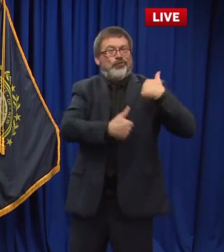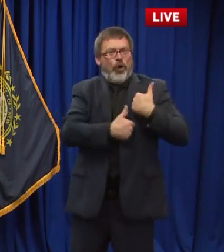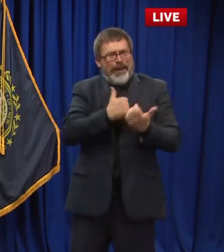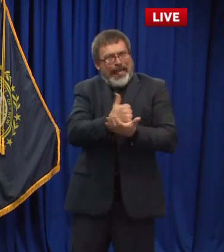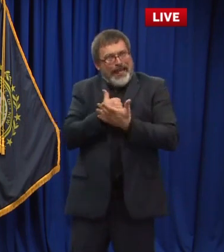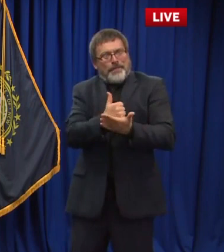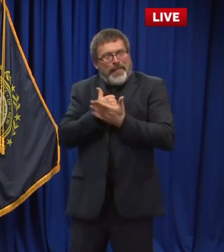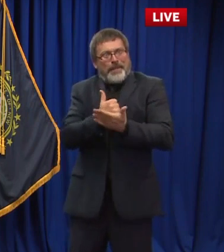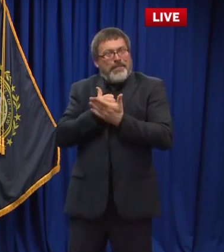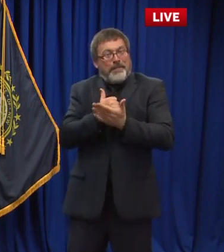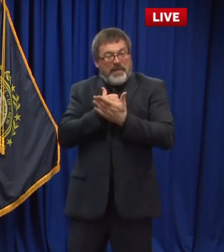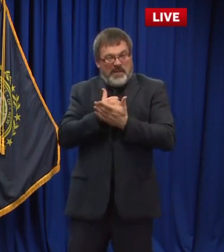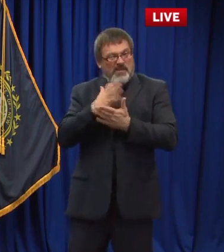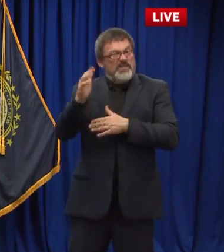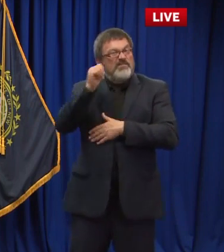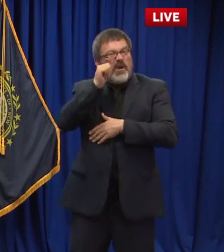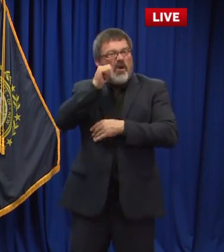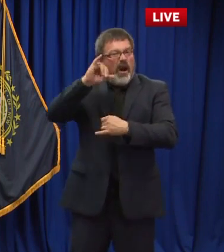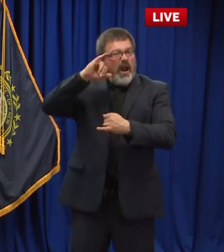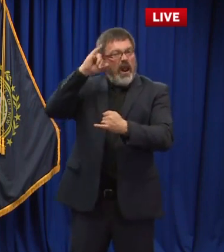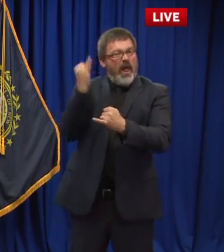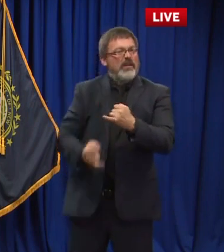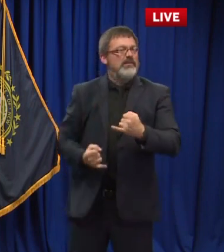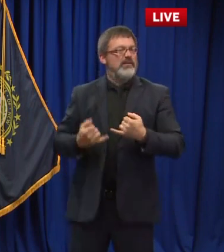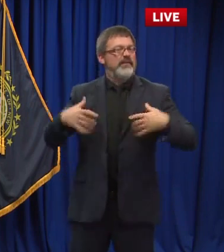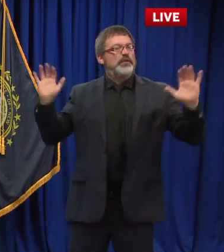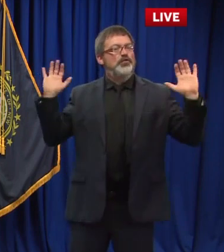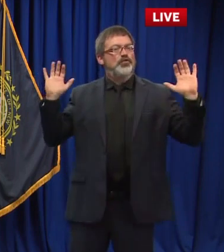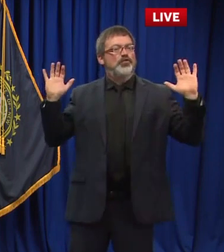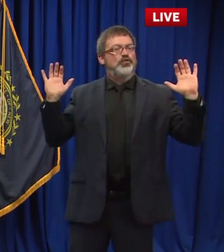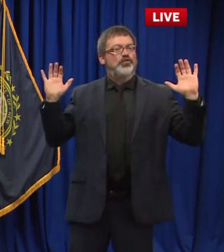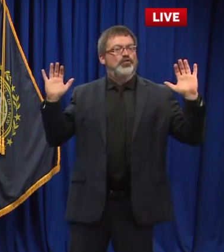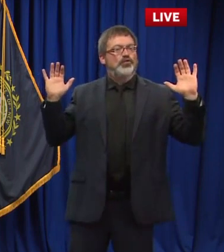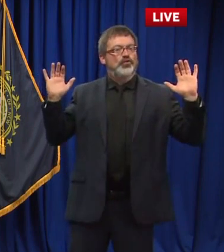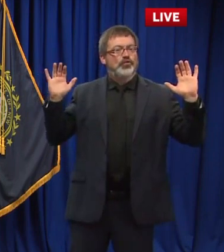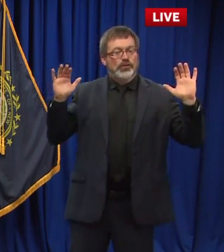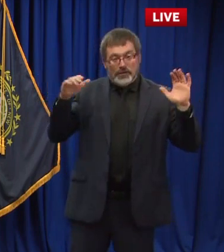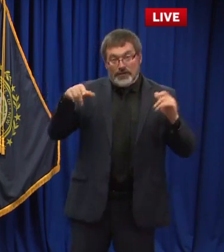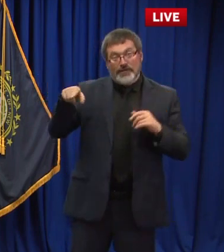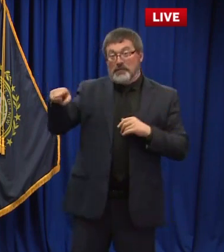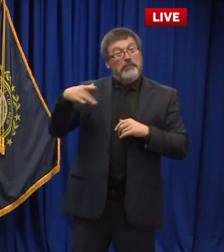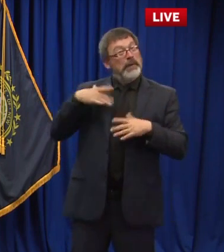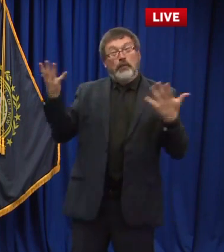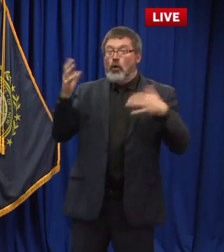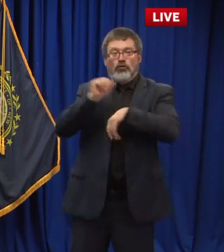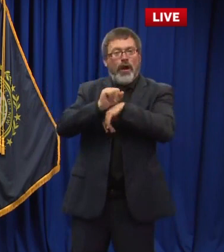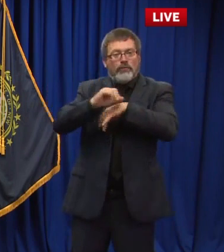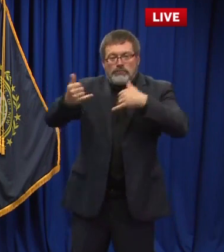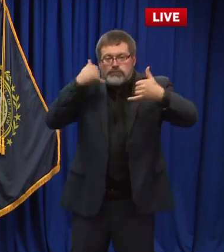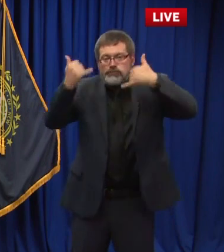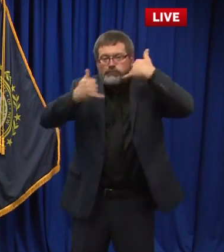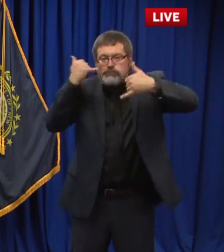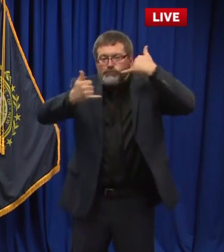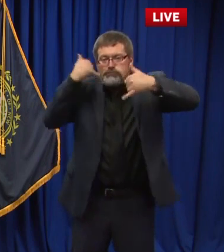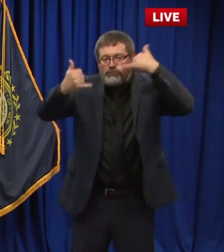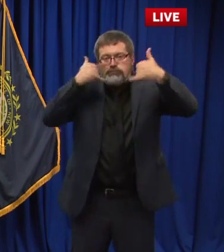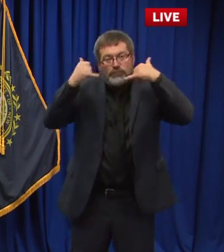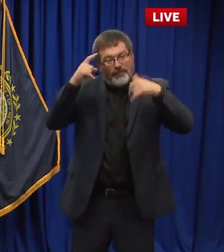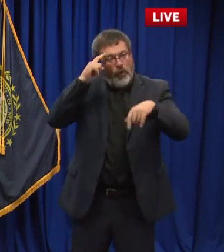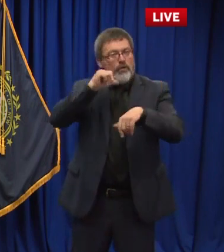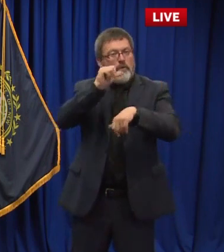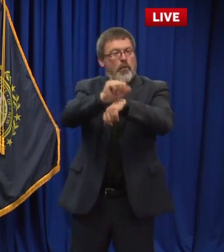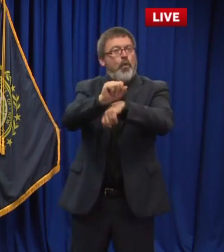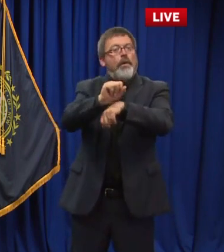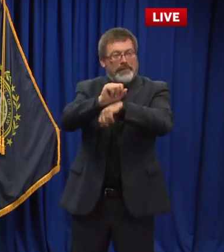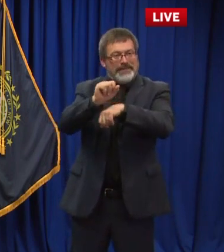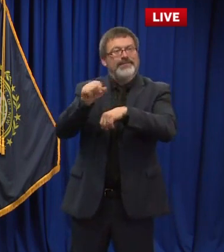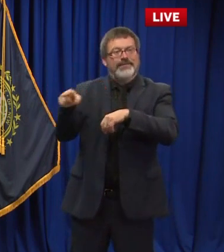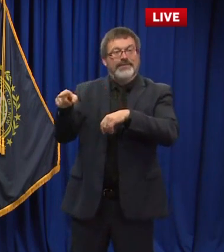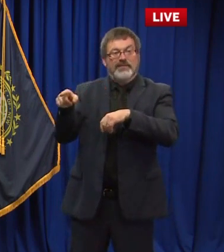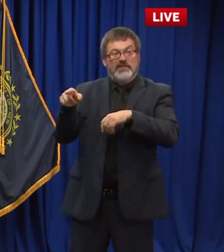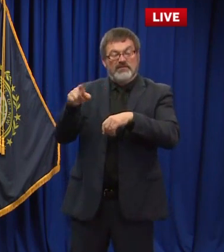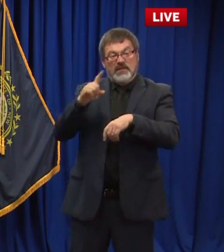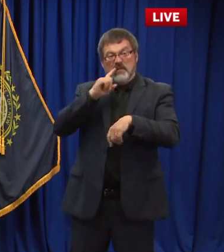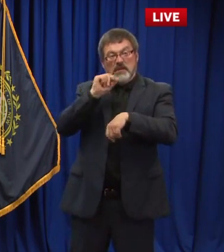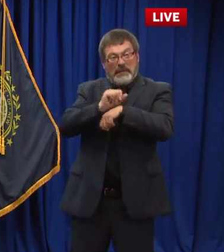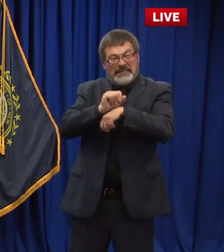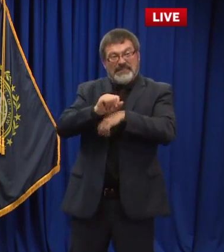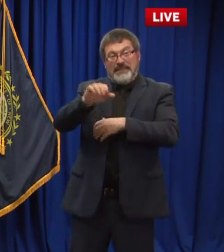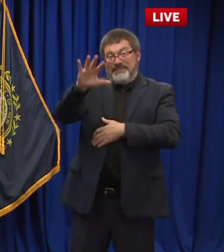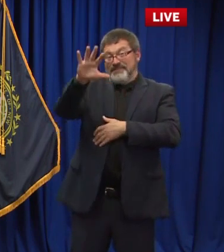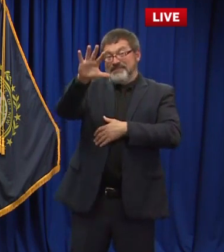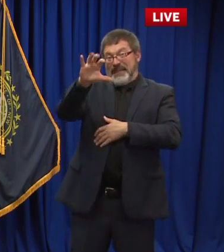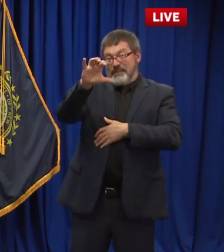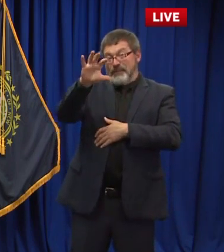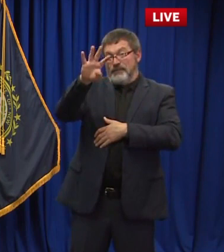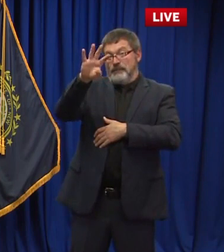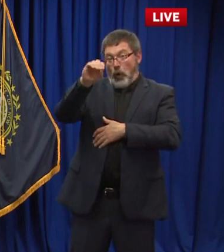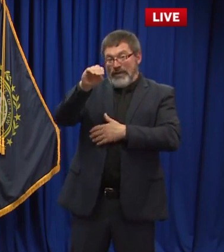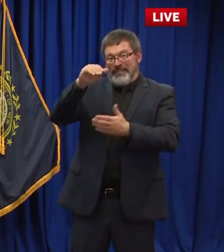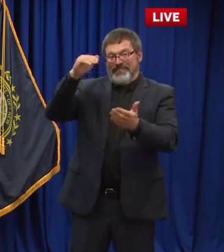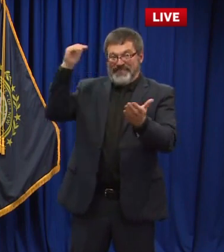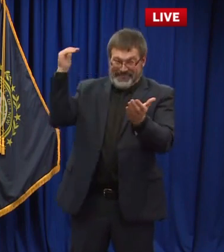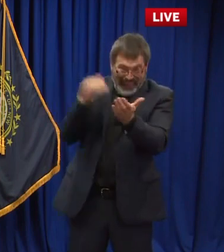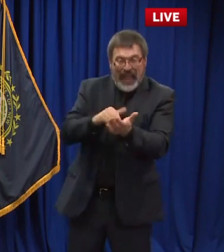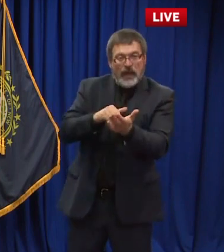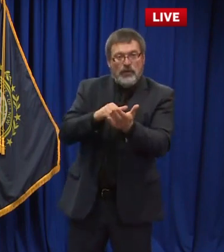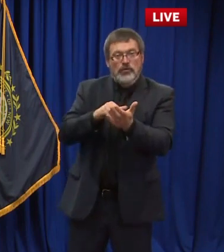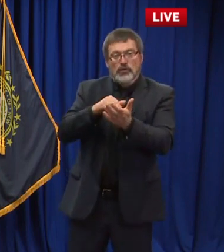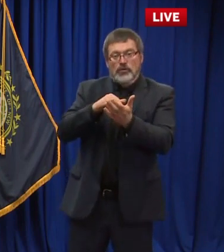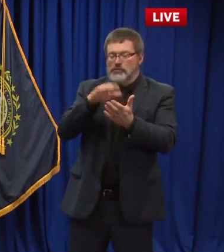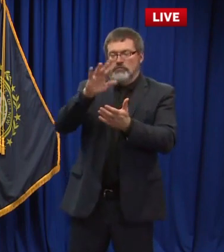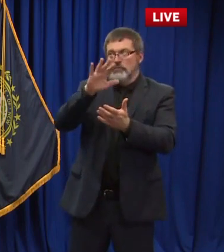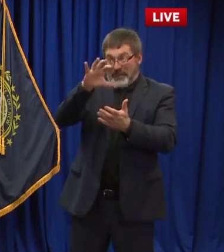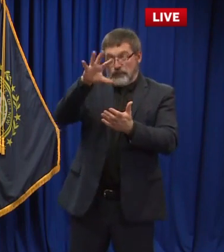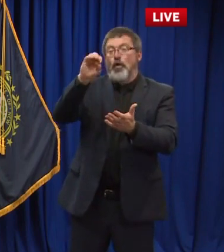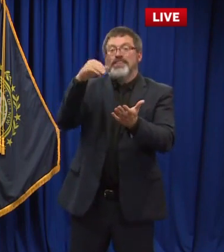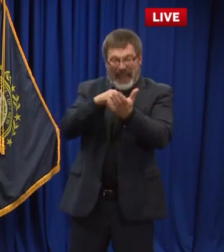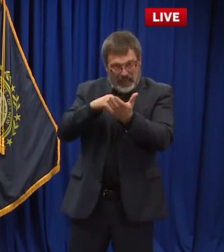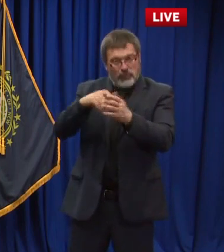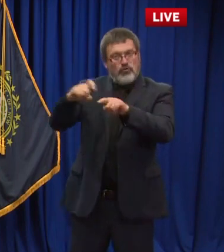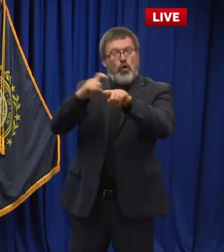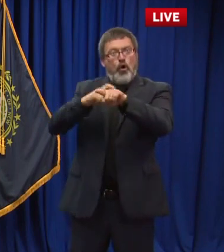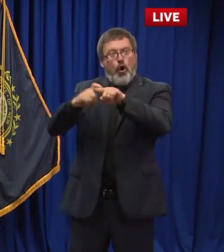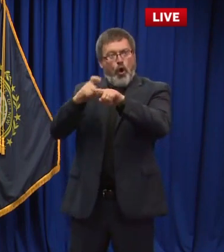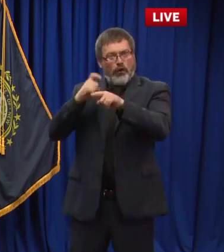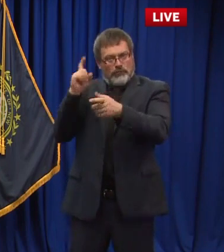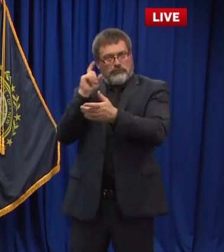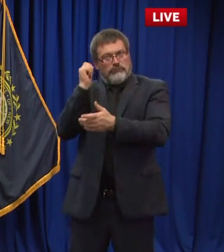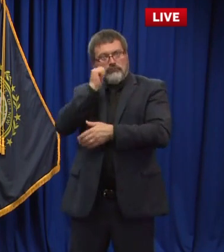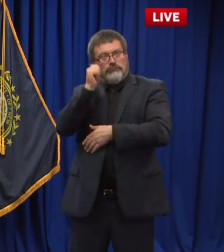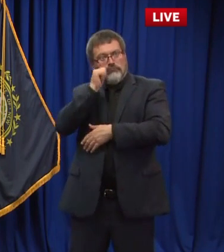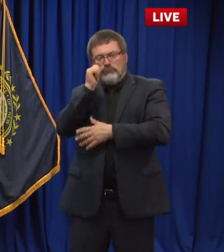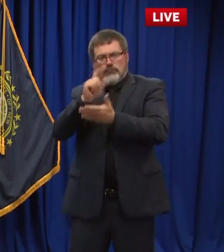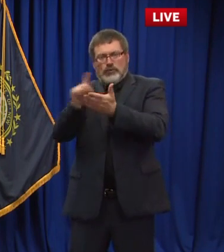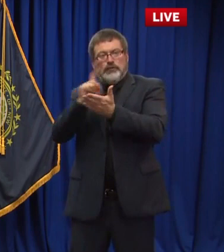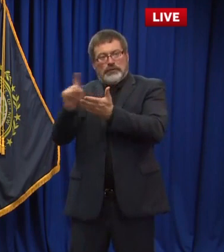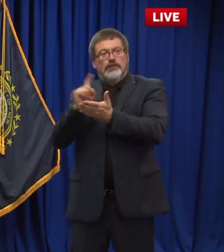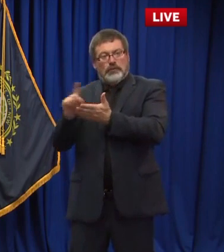TODAY IS ONE OF THE LAST DAYS THAT OUR NATIONAL GUARD, THE MEN AND WOMEN OF THE NATIONAL GUARD HAVE WORKED IN OUR UNAPPLIED WHICH INSURANCE HOTLINE DAY IN AND DAY OUT.